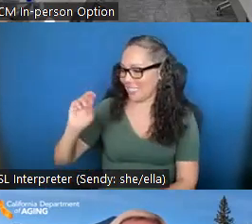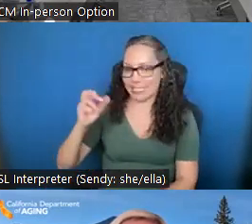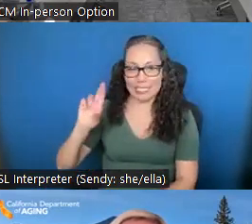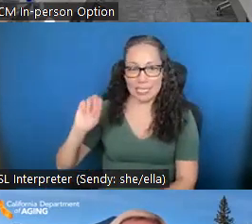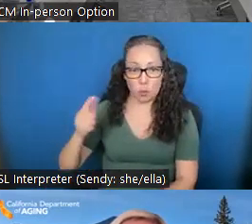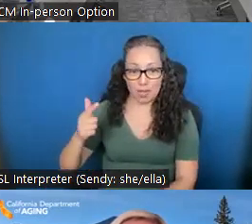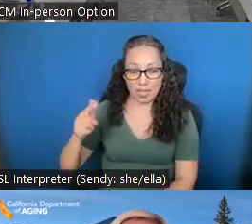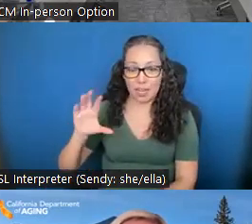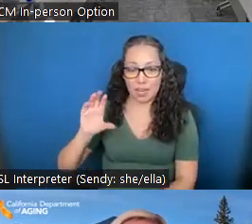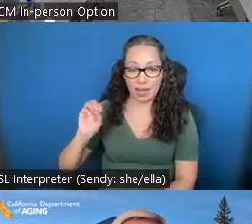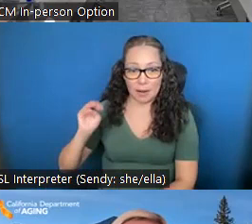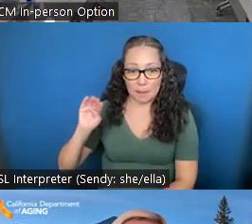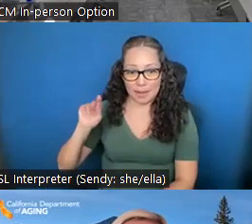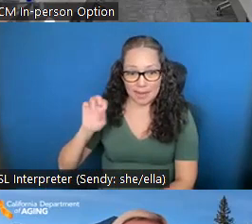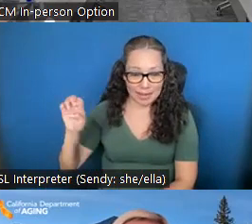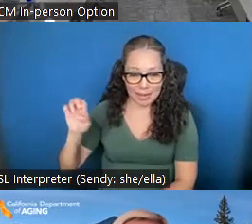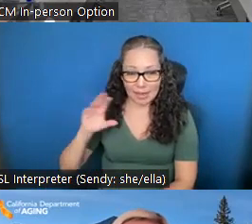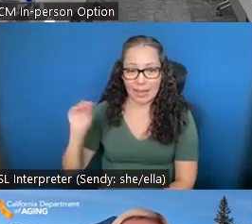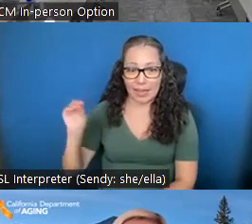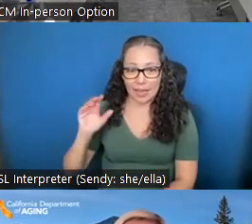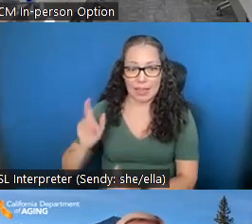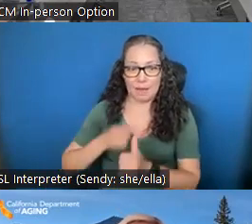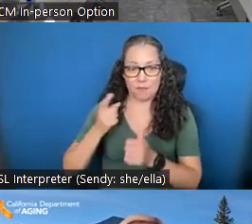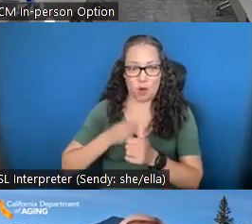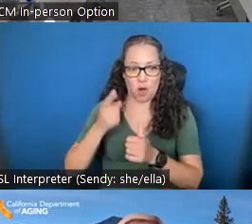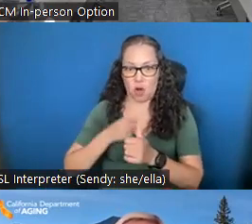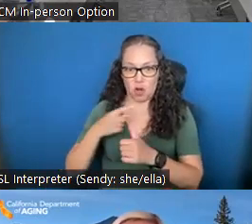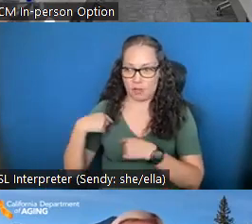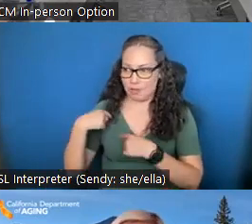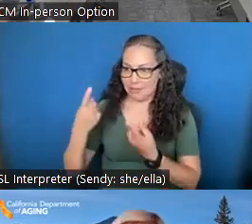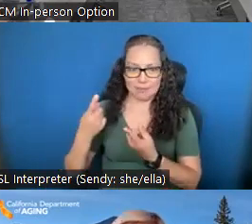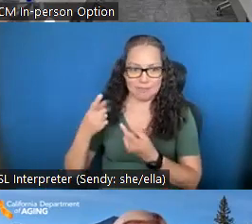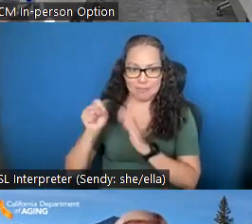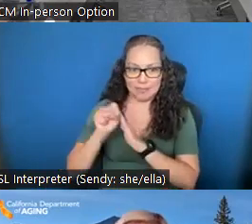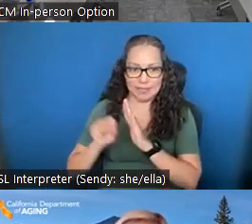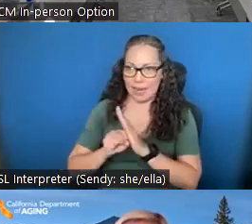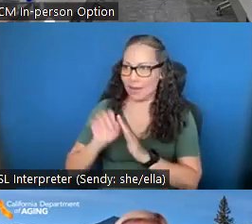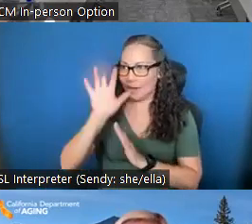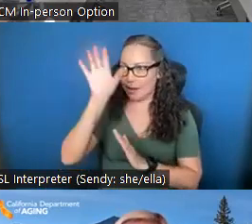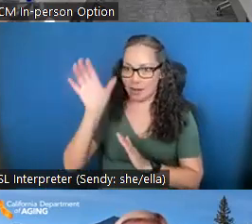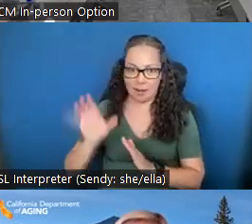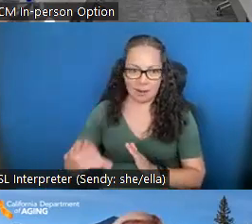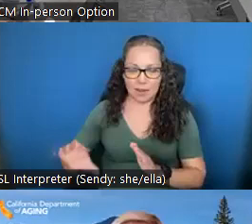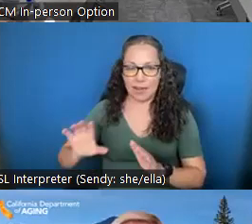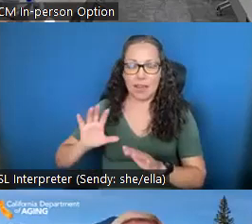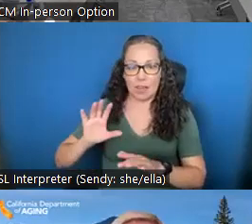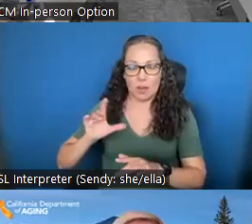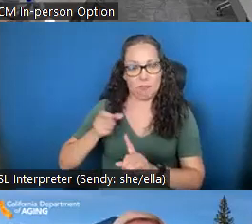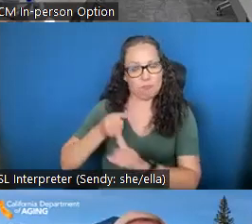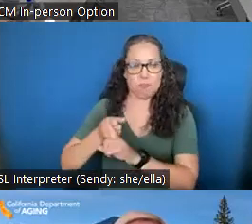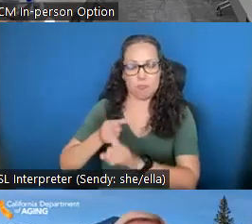from California's first Statewide Community assessment survey of older adults the C next